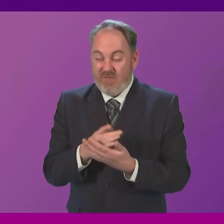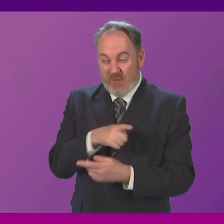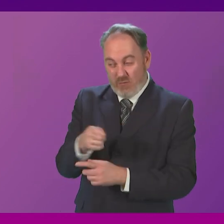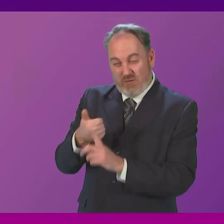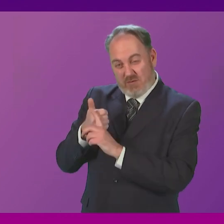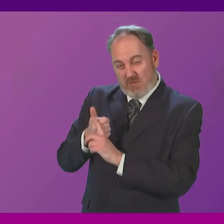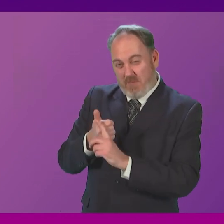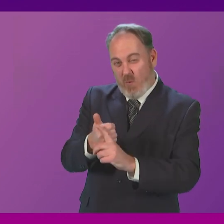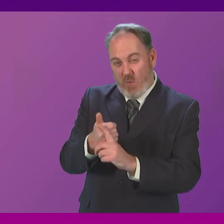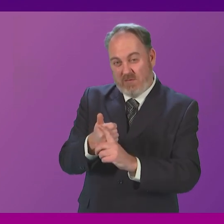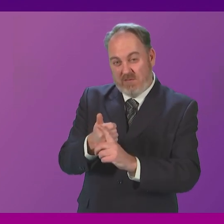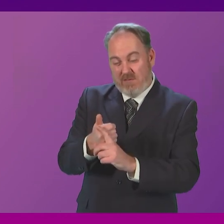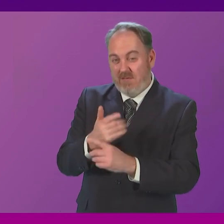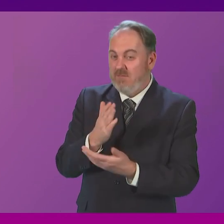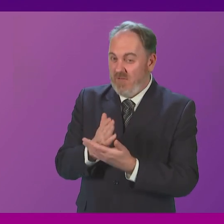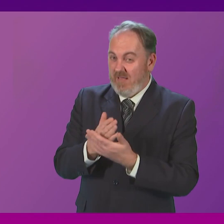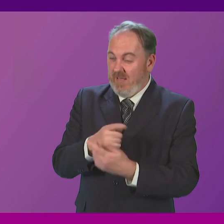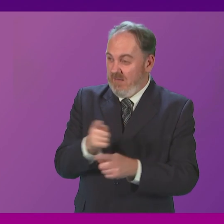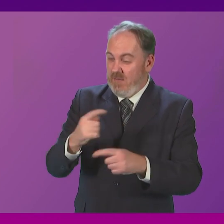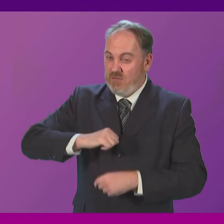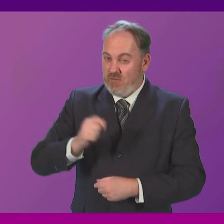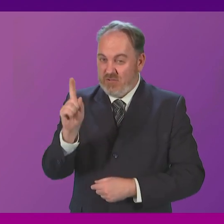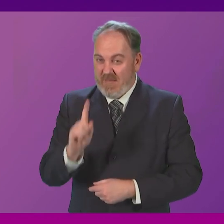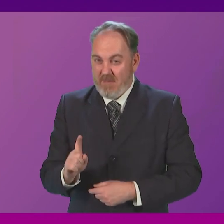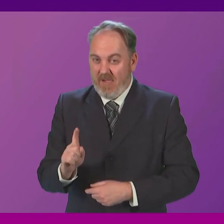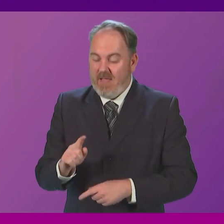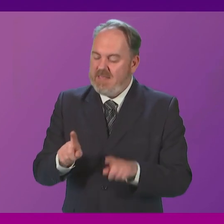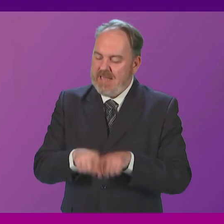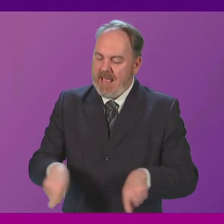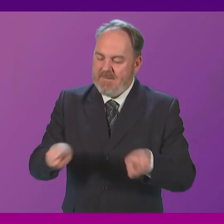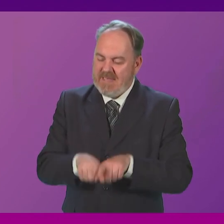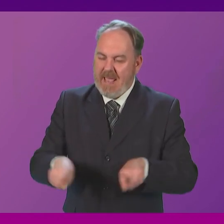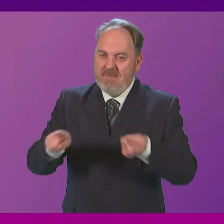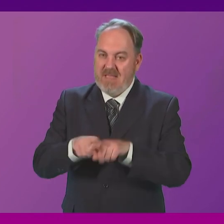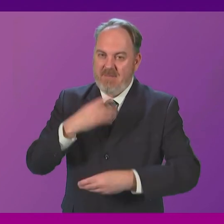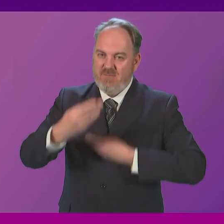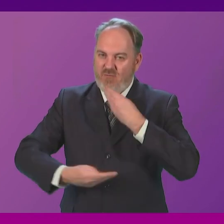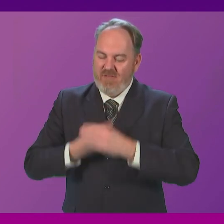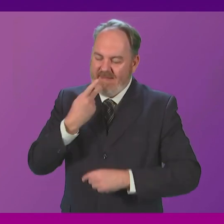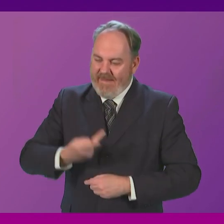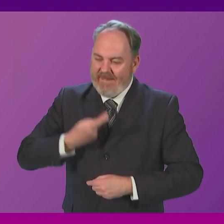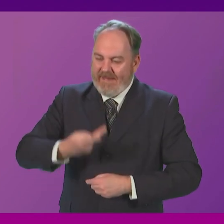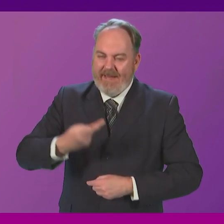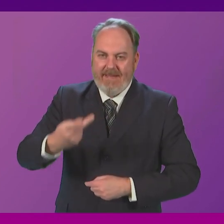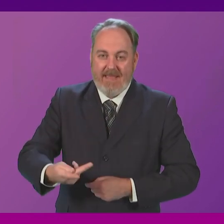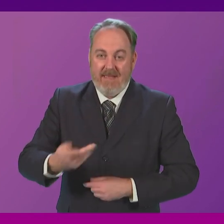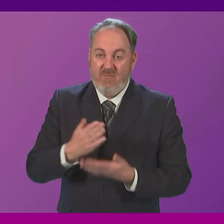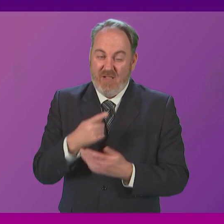The record player has changed, but the tune remains the same. History will look back and judge this to have been a massive missed opportunity for our